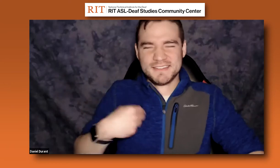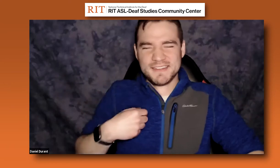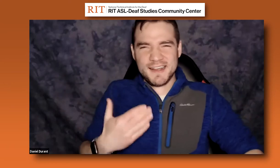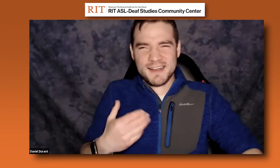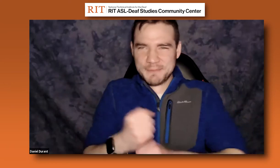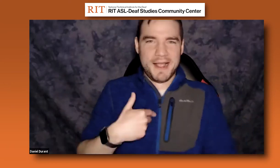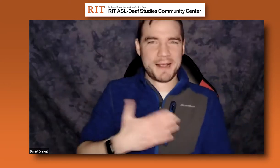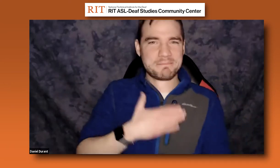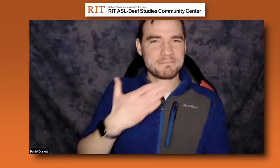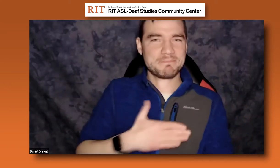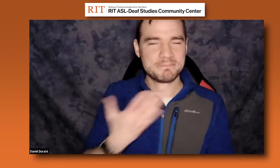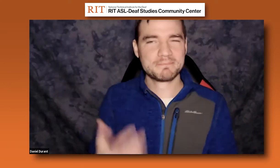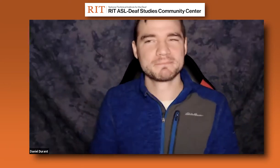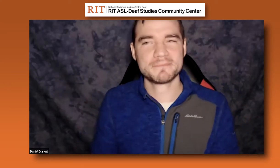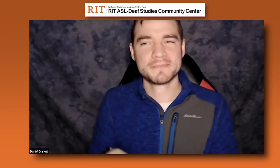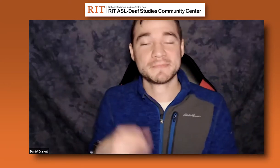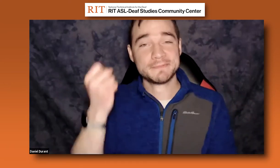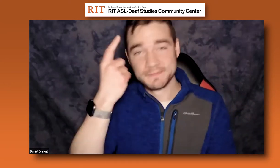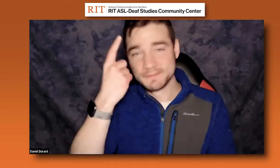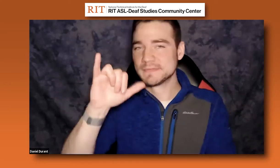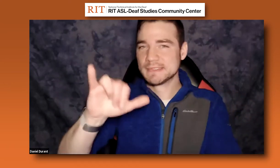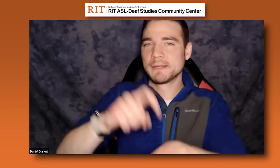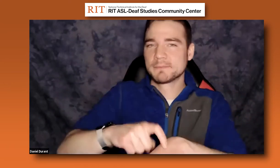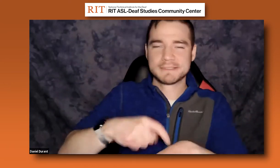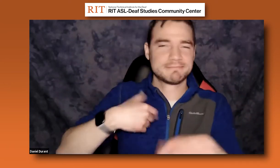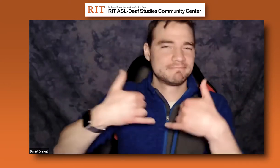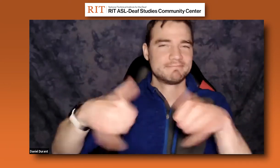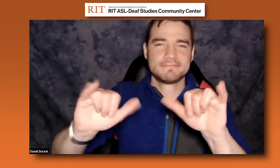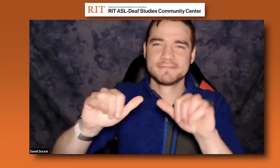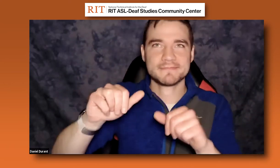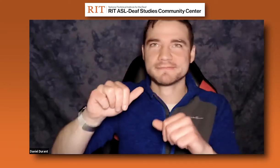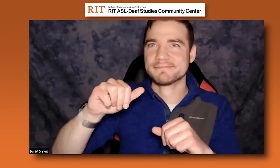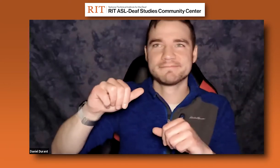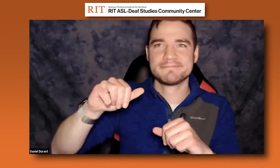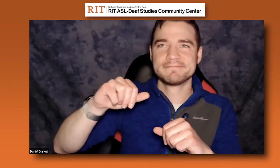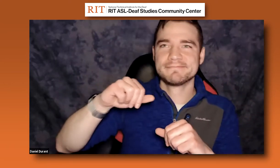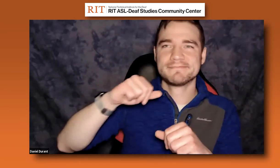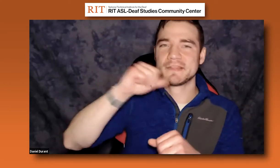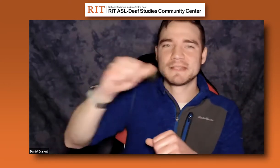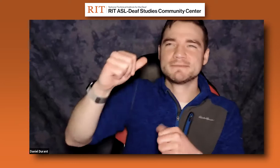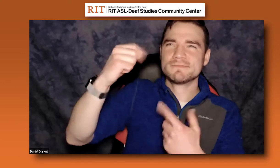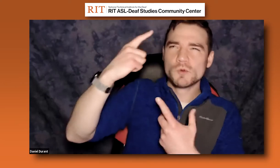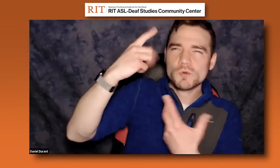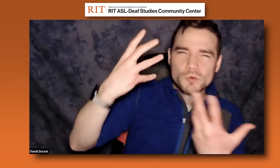feels like home, and it makes me happy. At the same time,